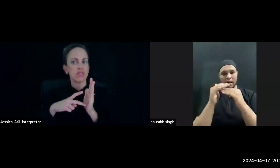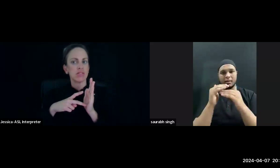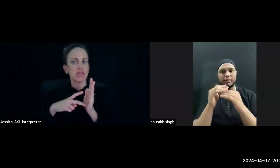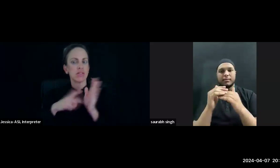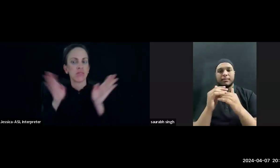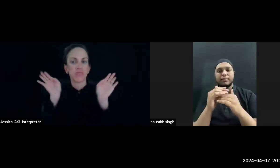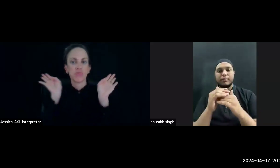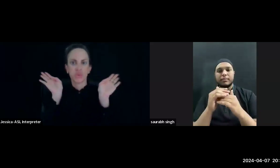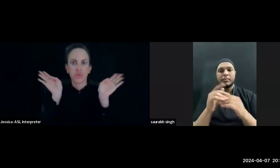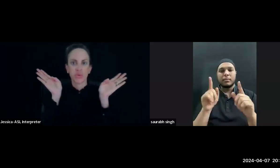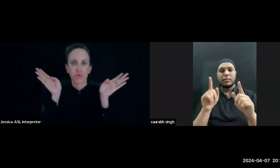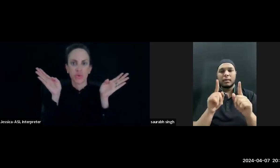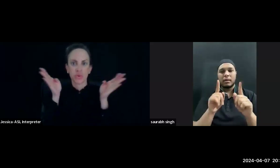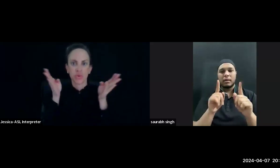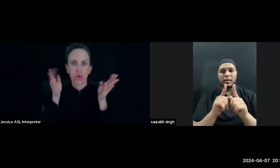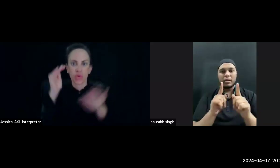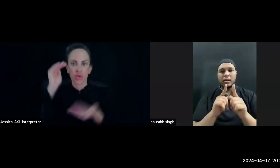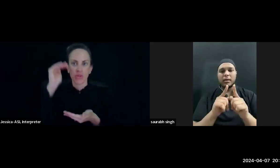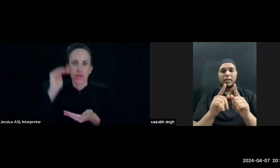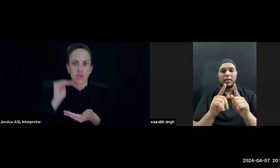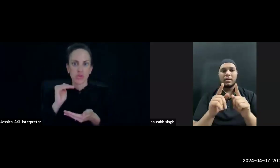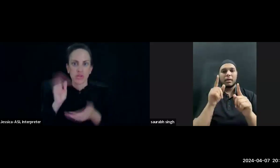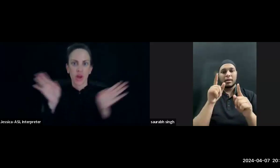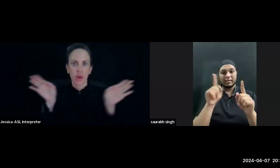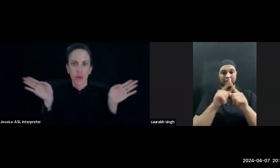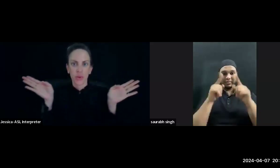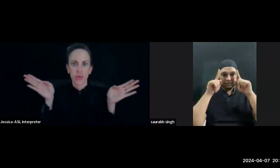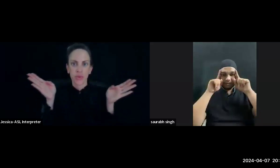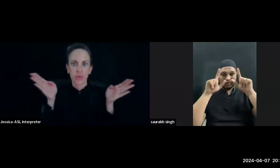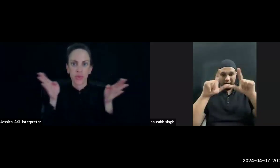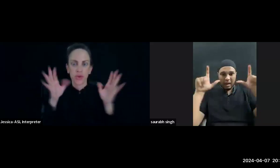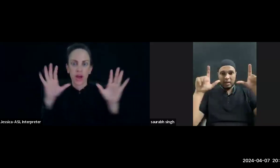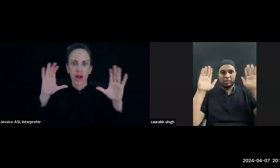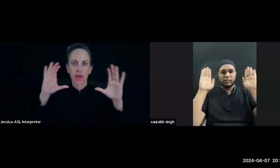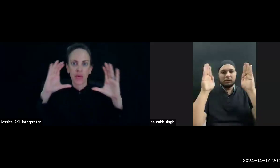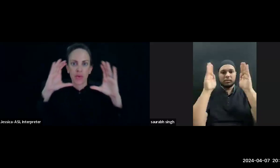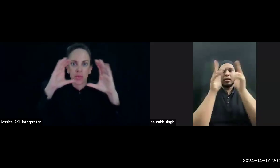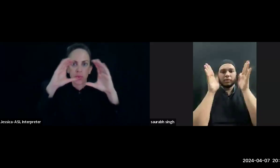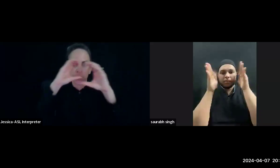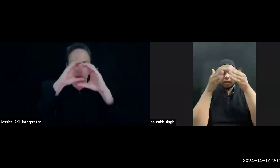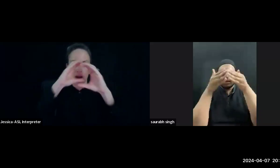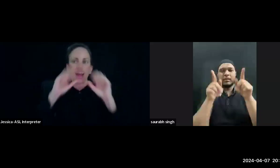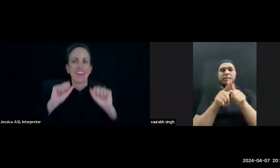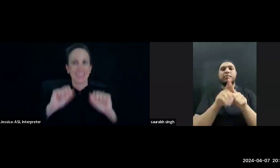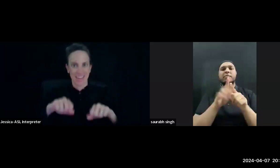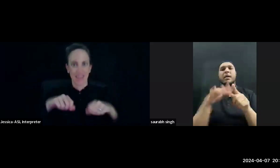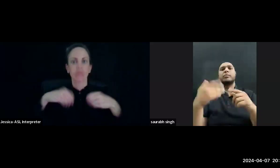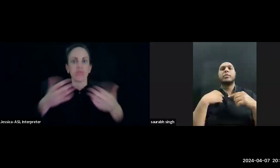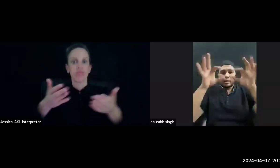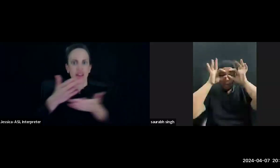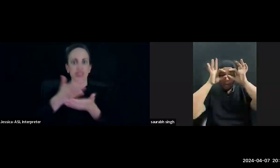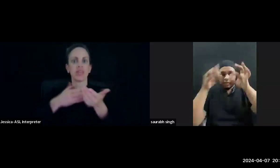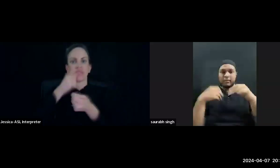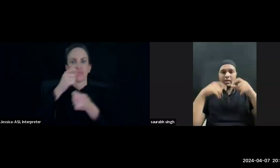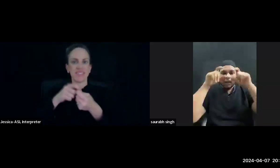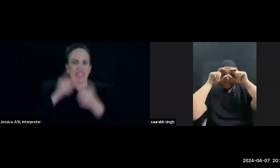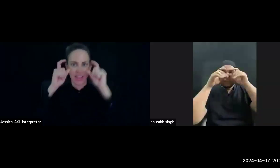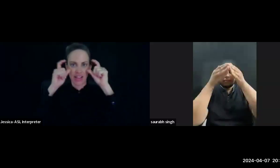you know tubular and tubular uh they can give you certain glasses that will help to widen that view .